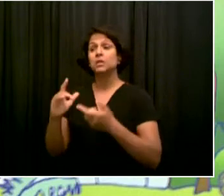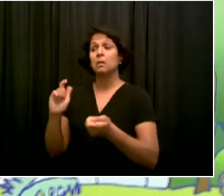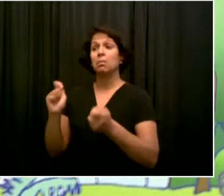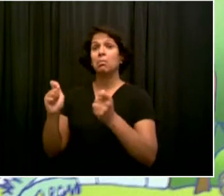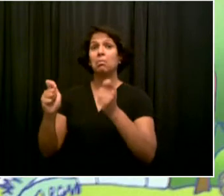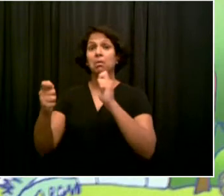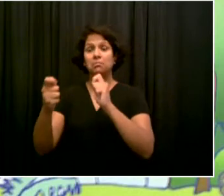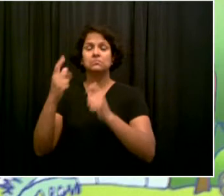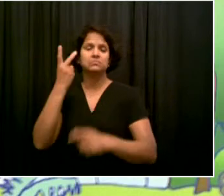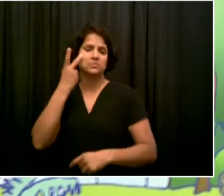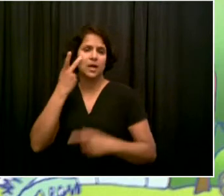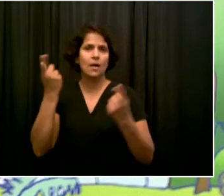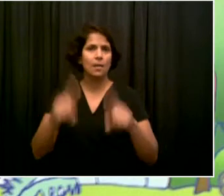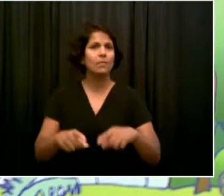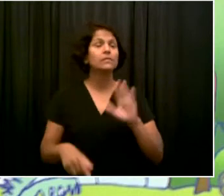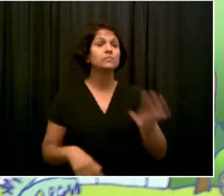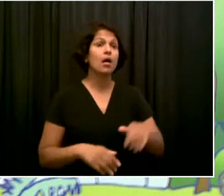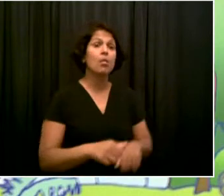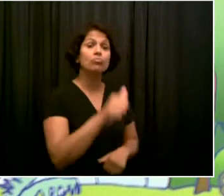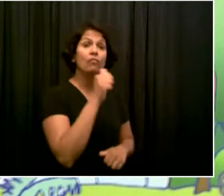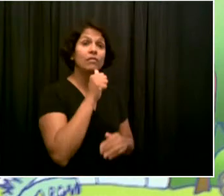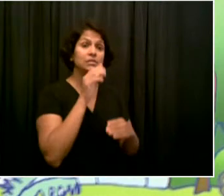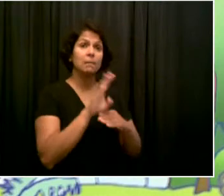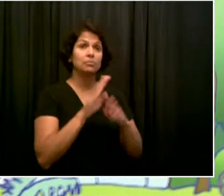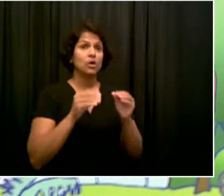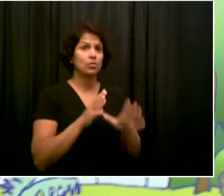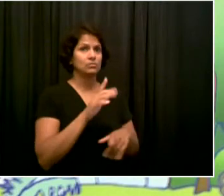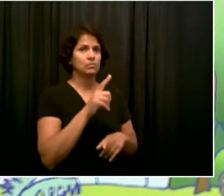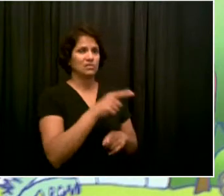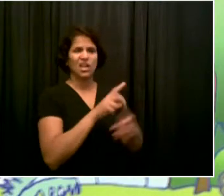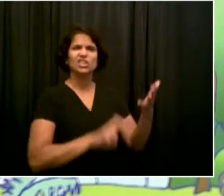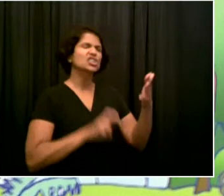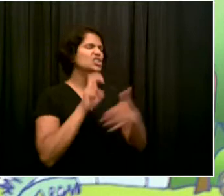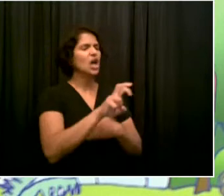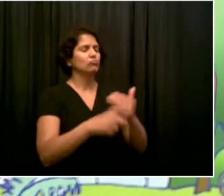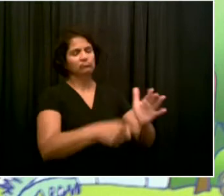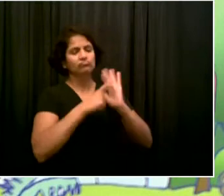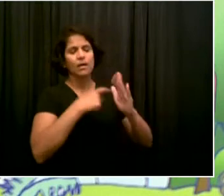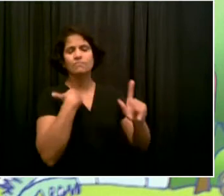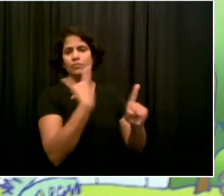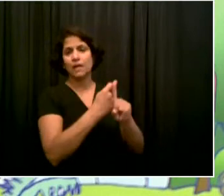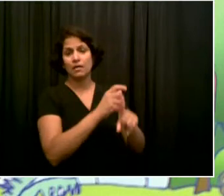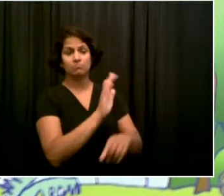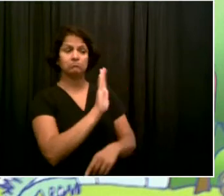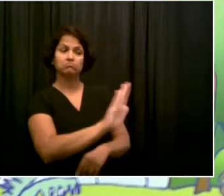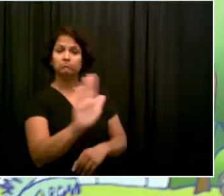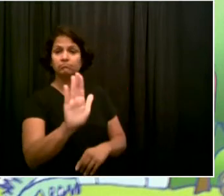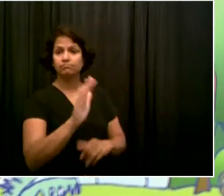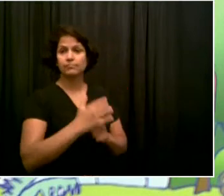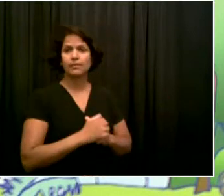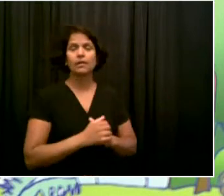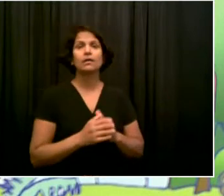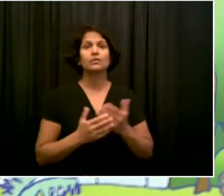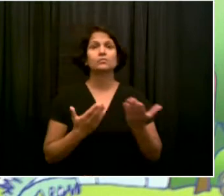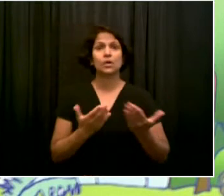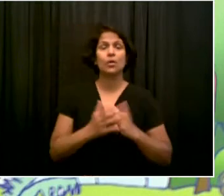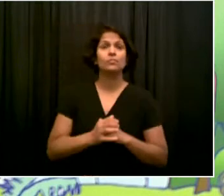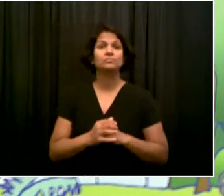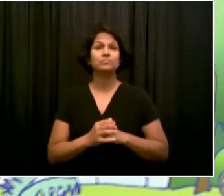PROUD THAT NEW YORK CITY LED THE WAY NATIONALLY. PUBLIC-CTSEOR TAKES THE FIRST BOLD STEP, THAT WAS OUR VACCINE MANDATE.